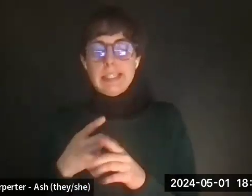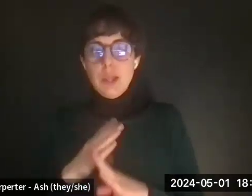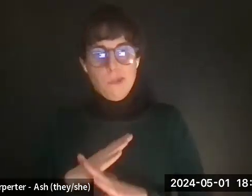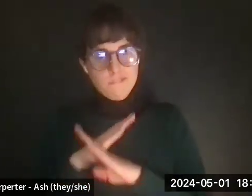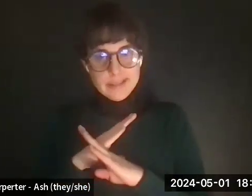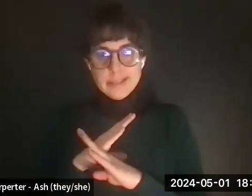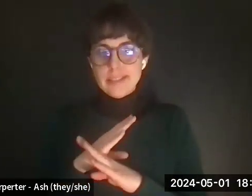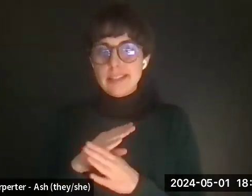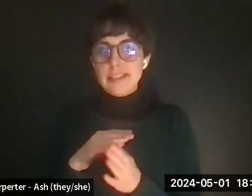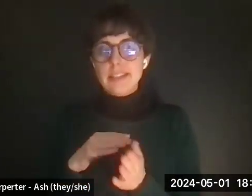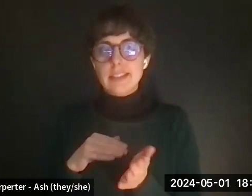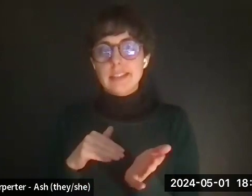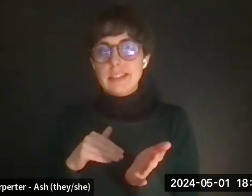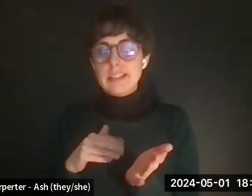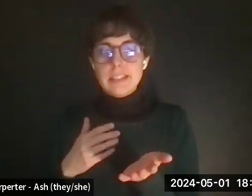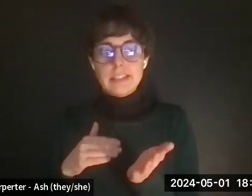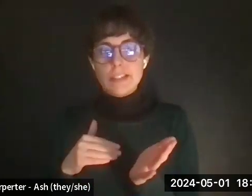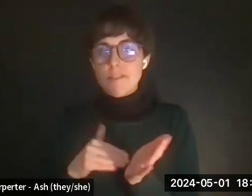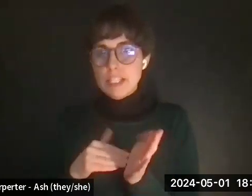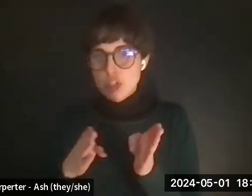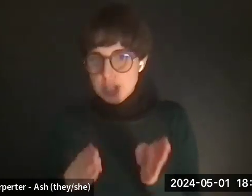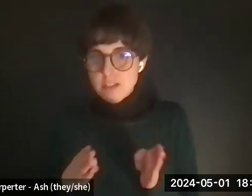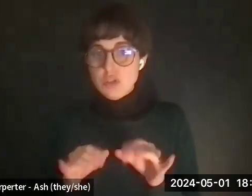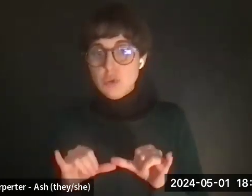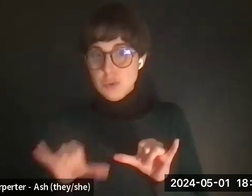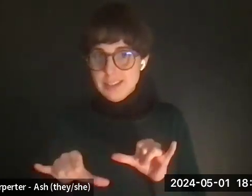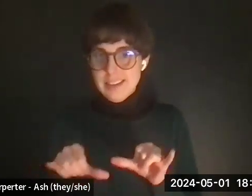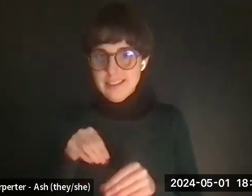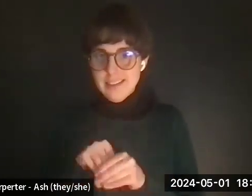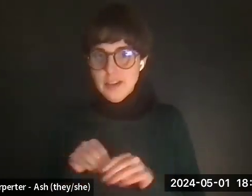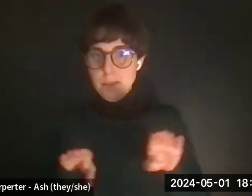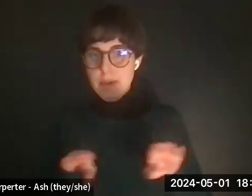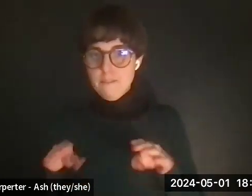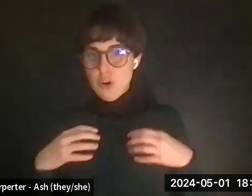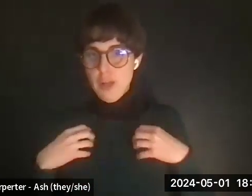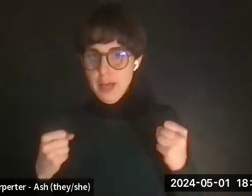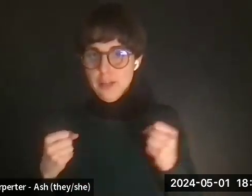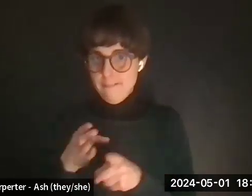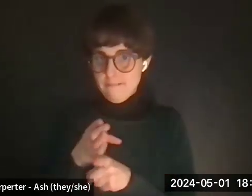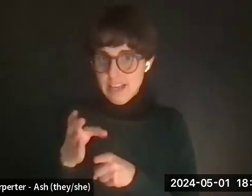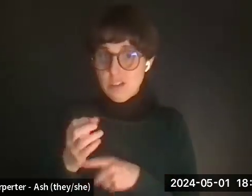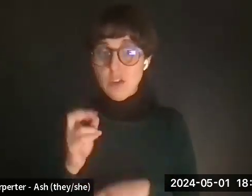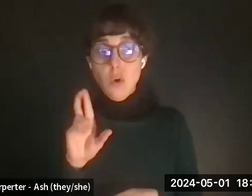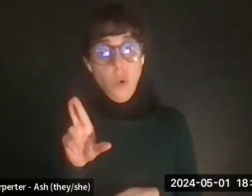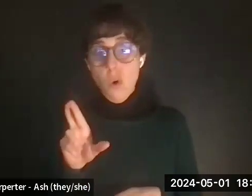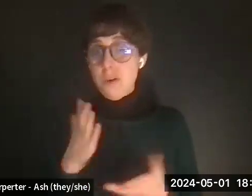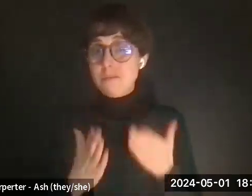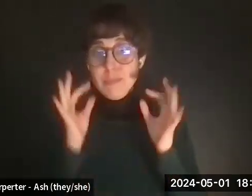health field and from getting in it to begin with. I think that cost